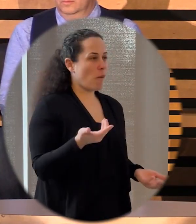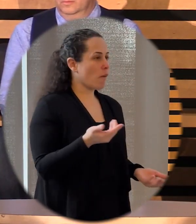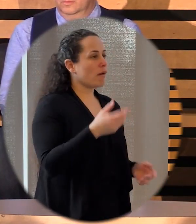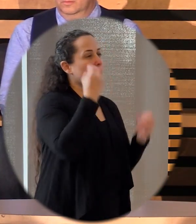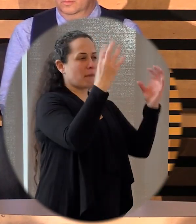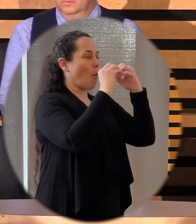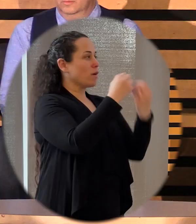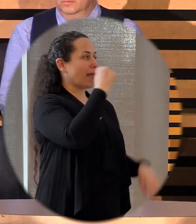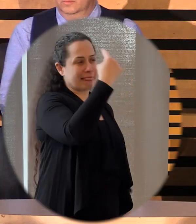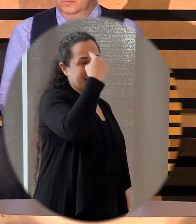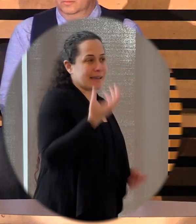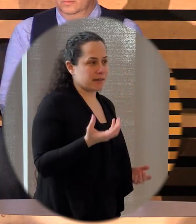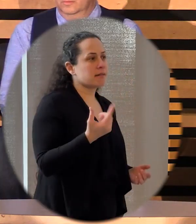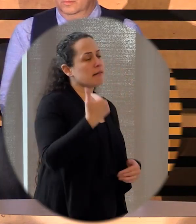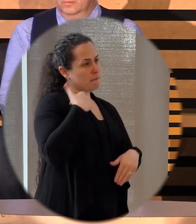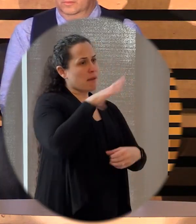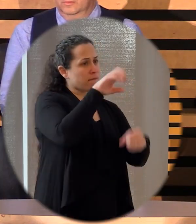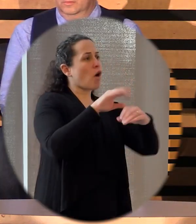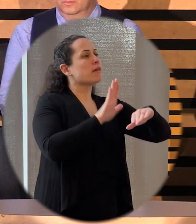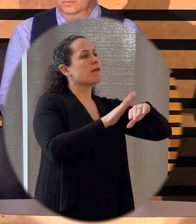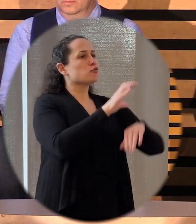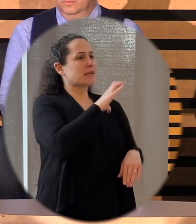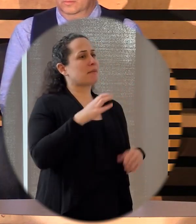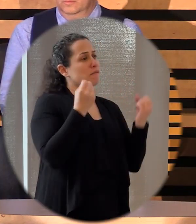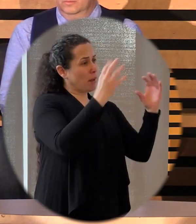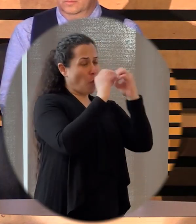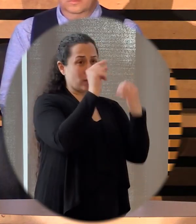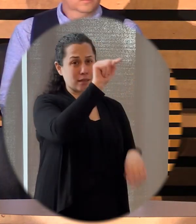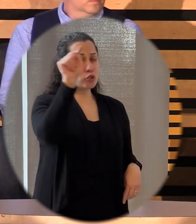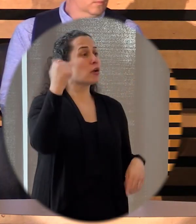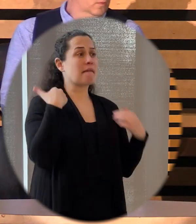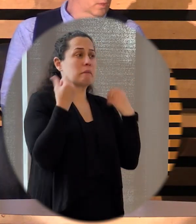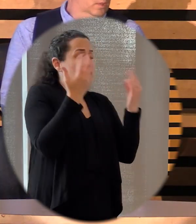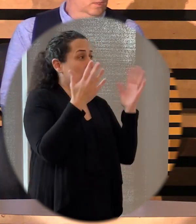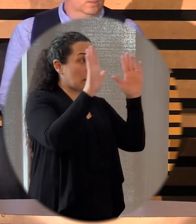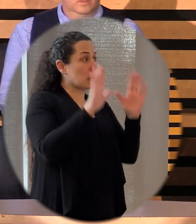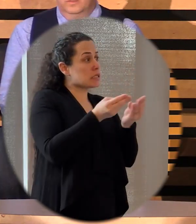organization or committees that I sit on, we keep saying the same thing. We we bring solutions that